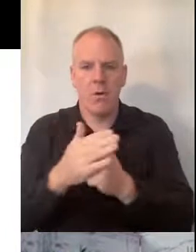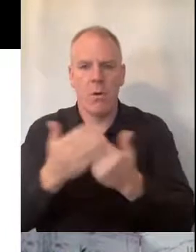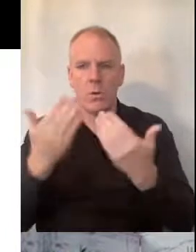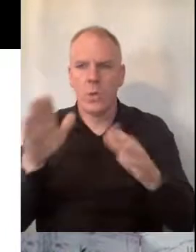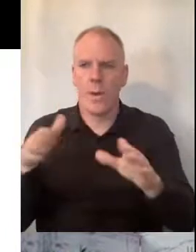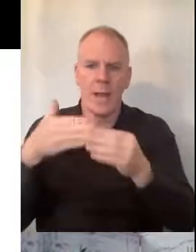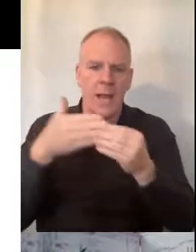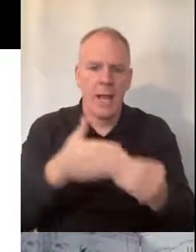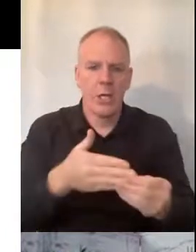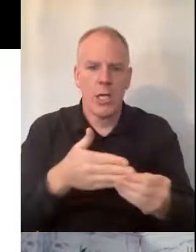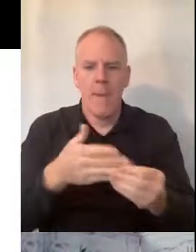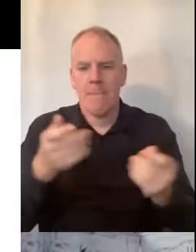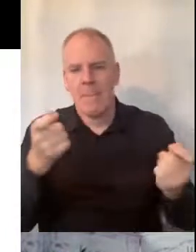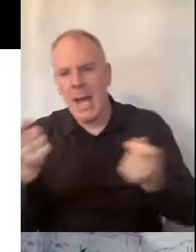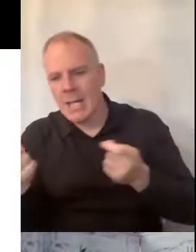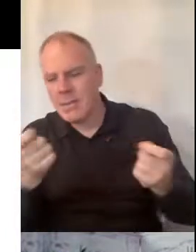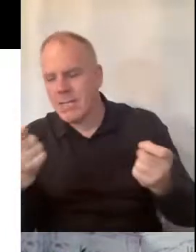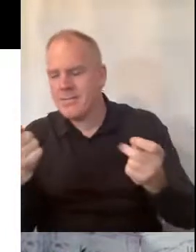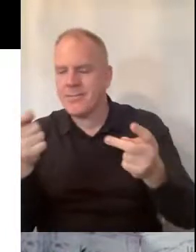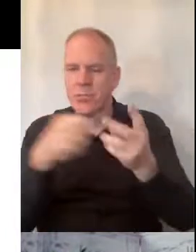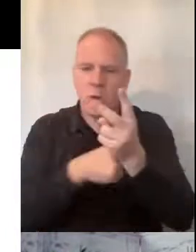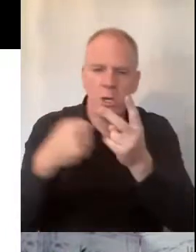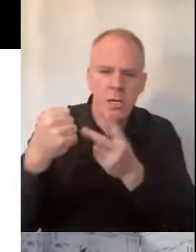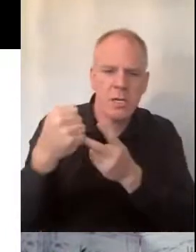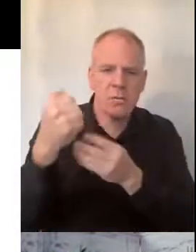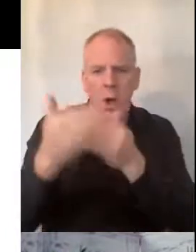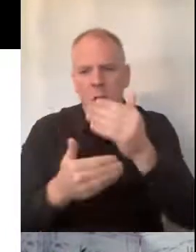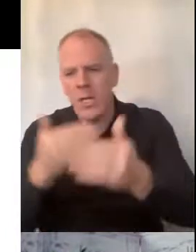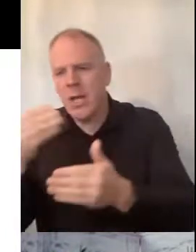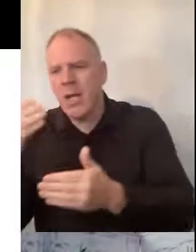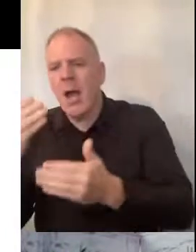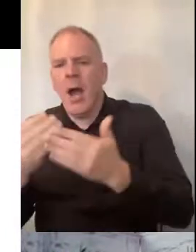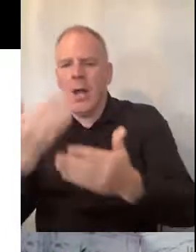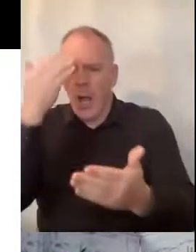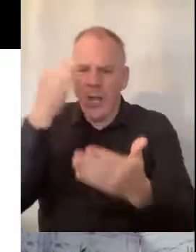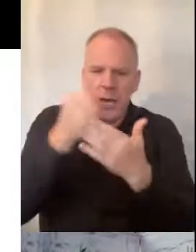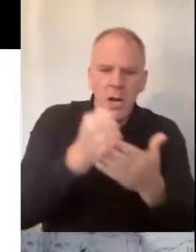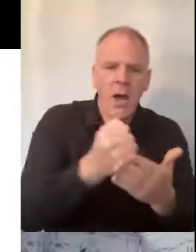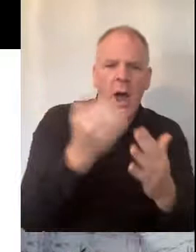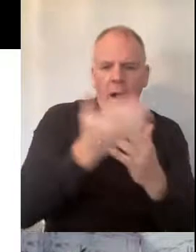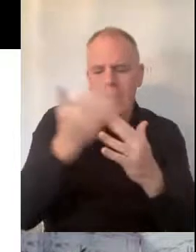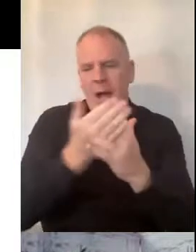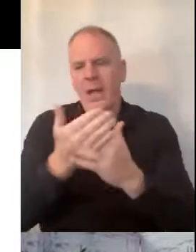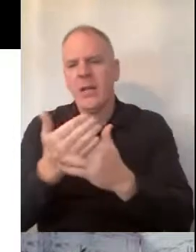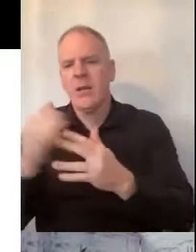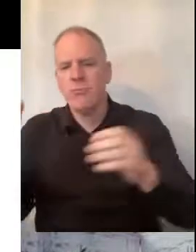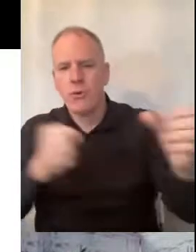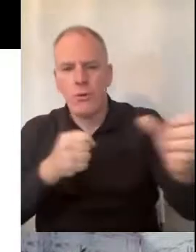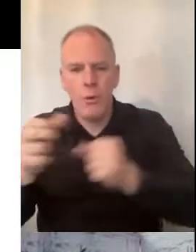Administration structures and processes. Learning support accessed into the into